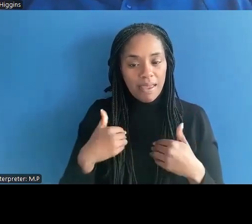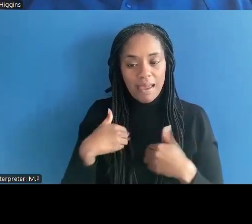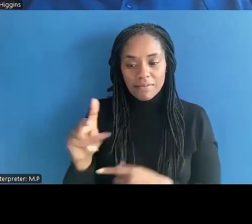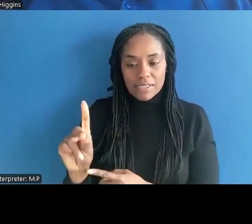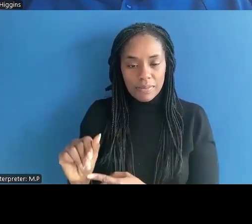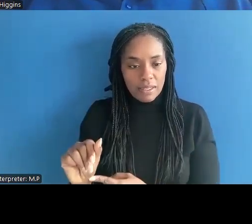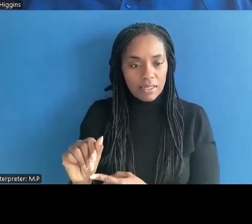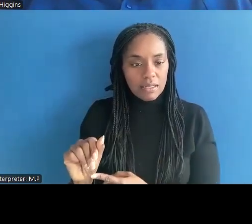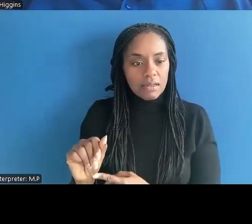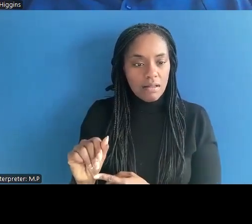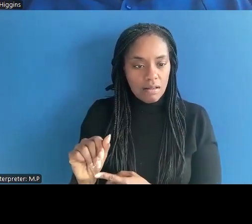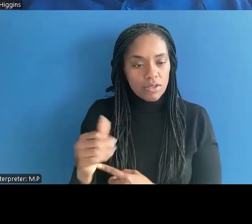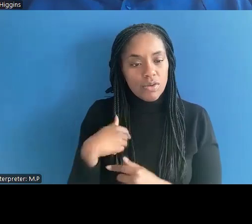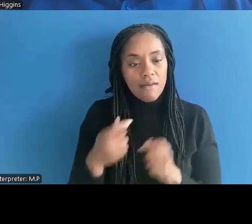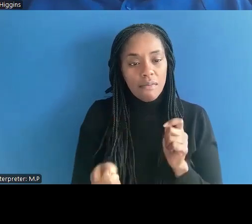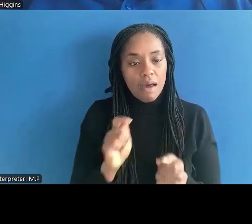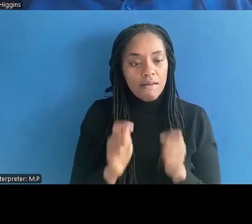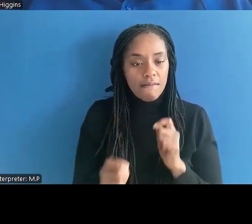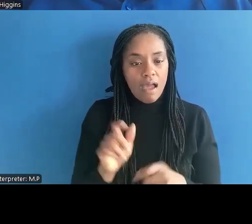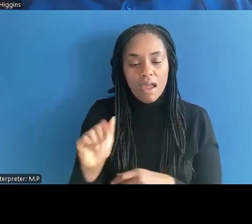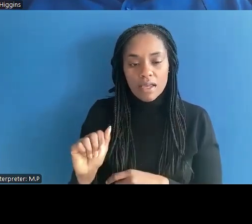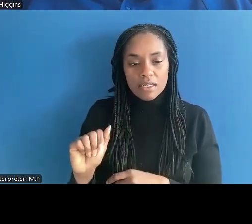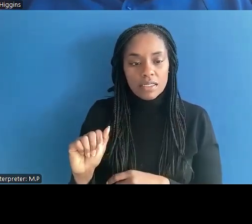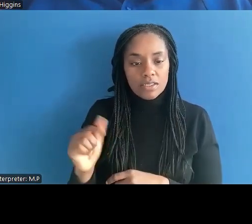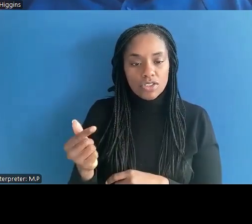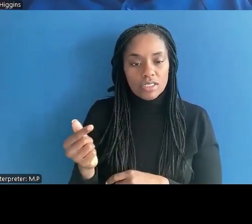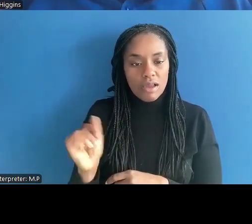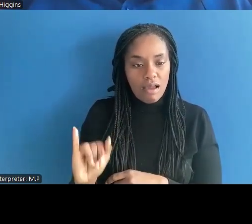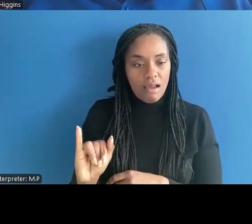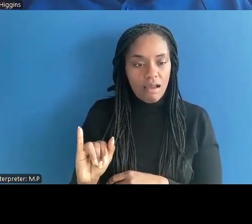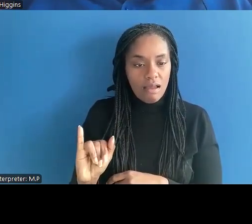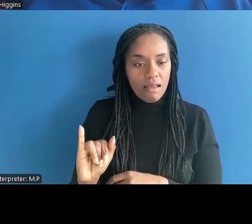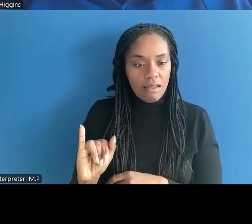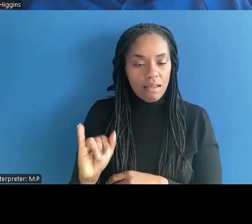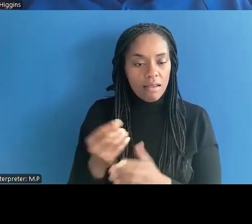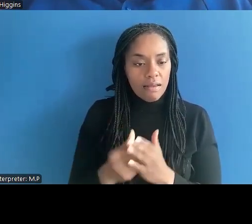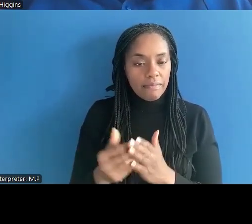So there's modified adjusted gross income, Medi-Cal, otherwise known as MAGI, Medi-Cal.